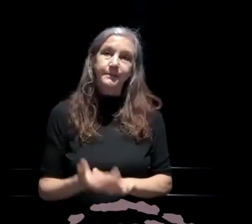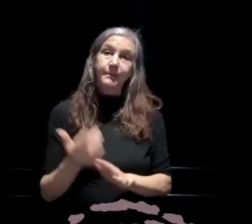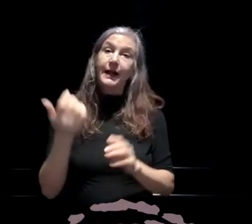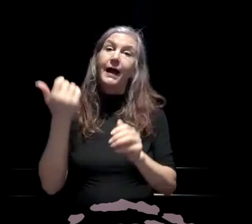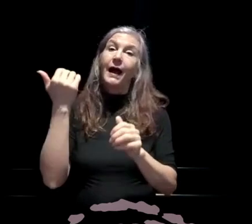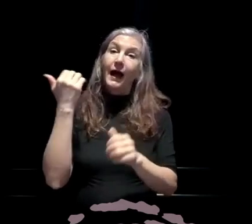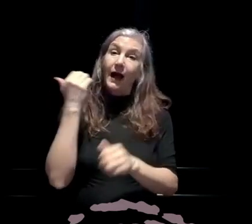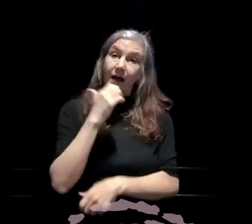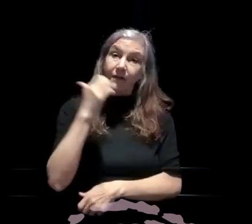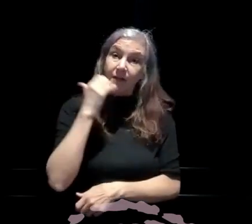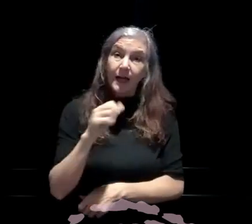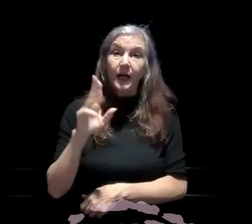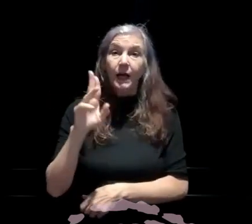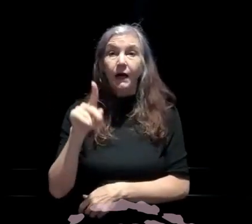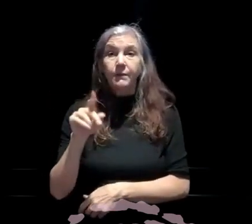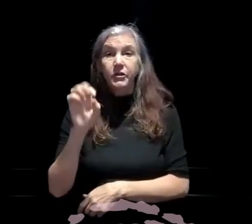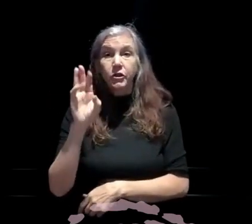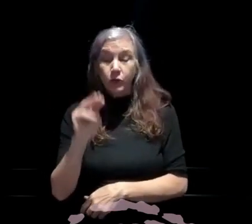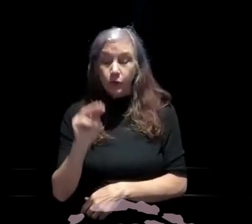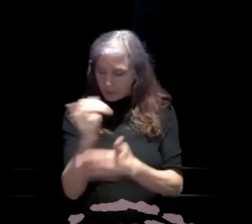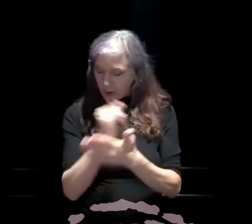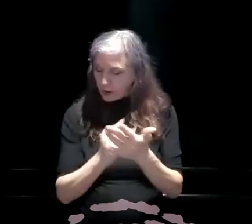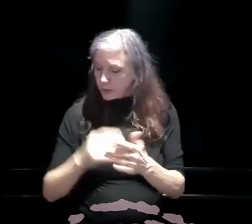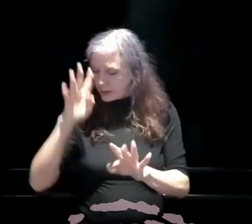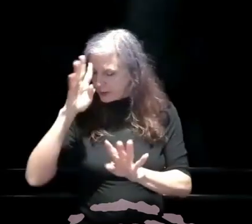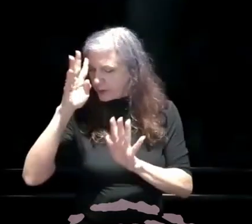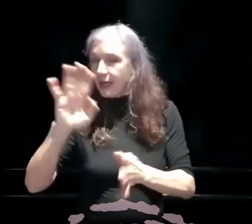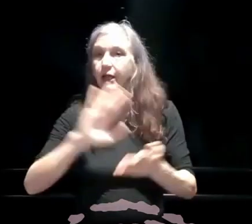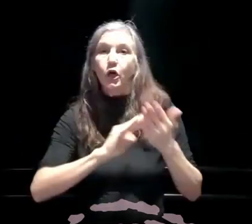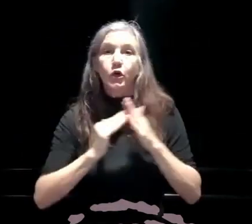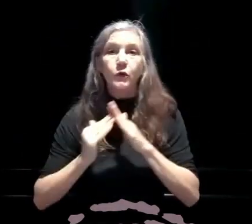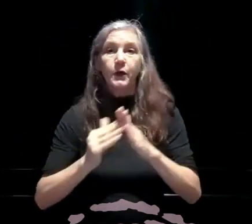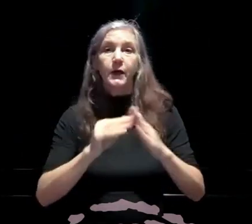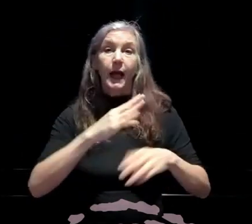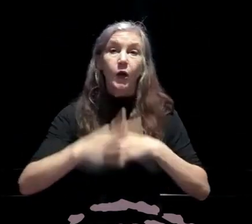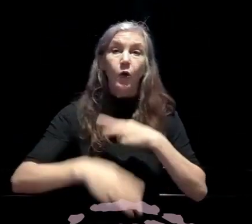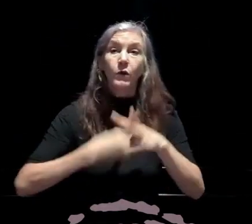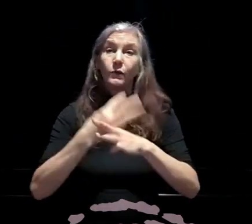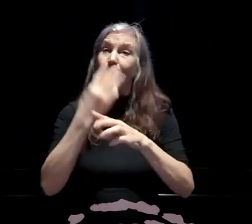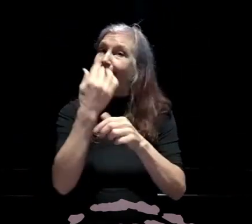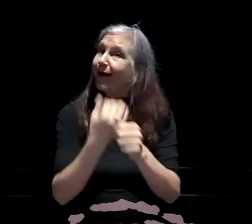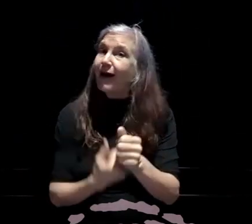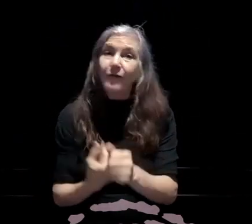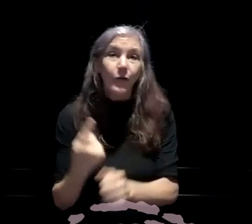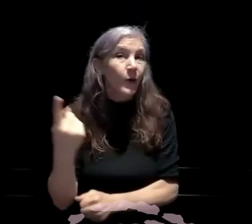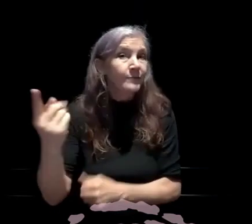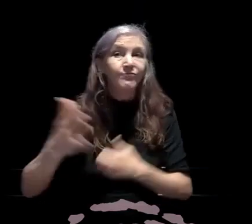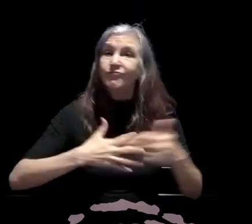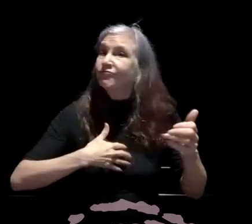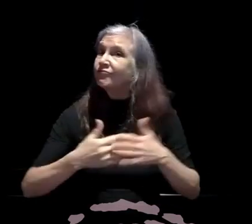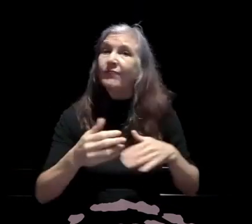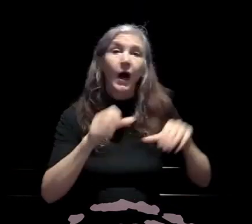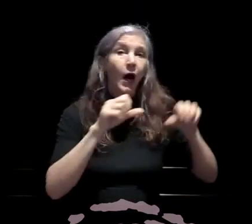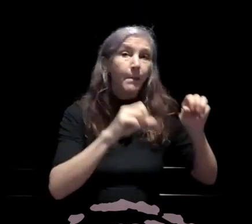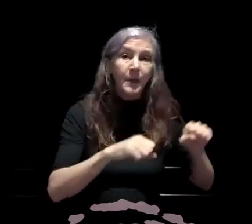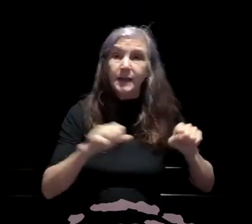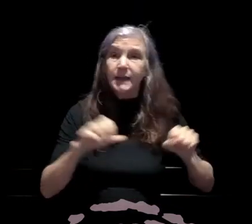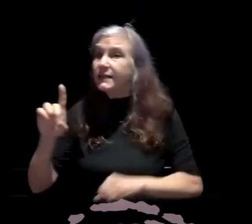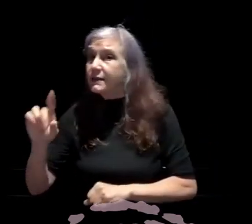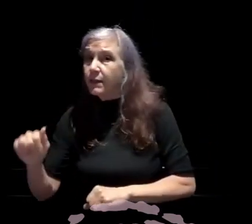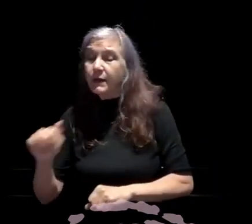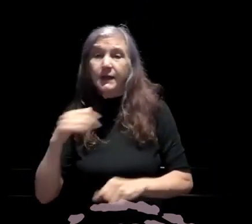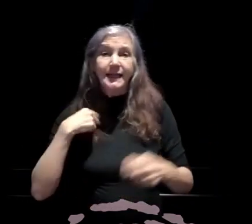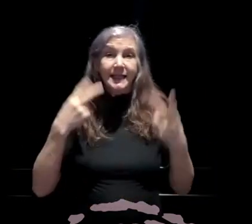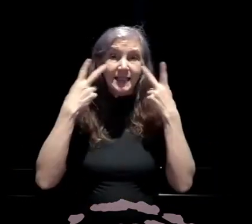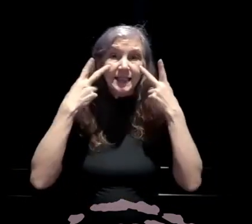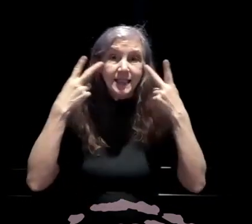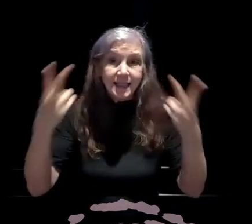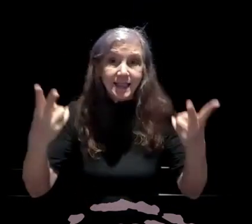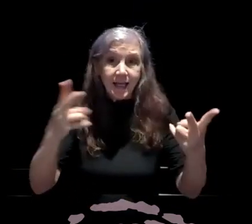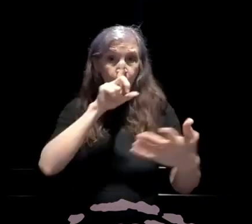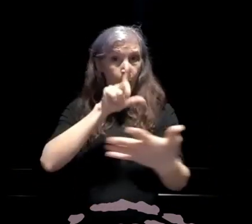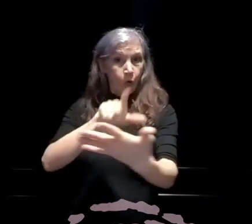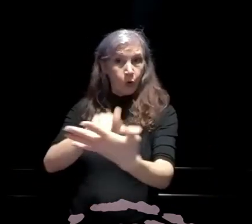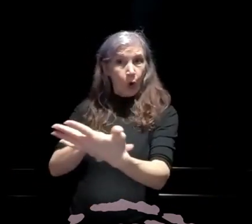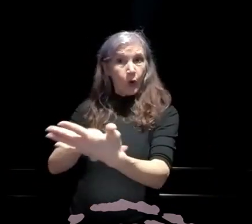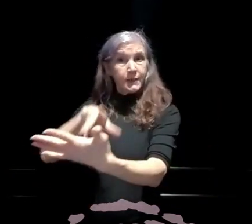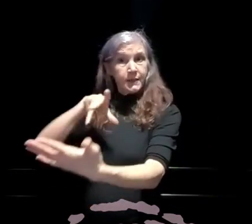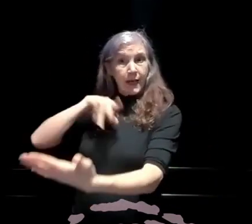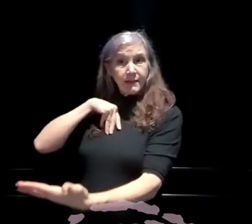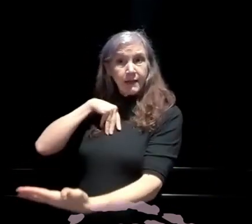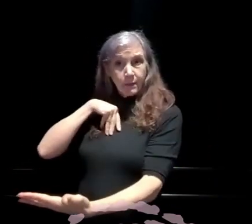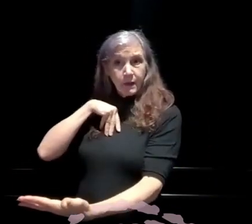Every single day at upstream arts, we create a community in a world where every bar and everybody, regardless of ability or disability, noticed and accepted.